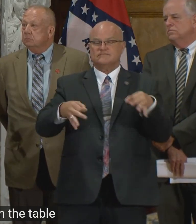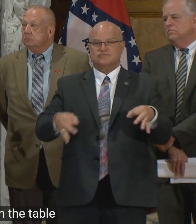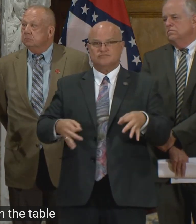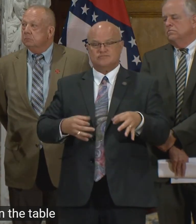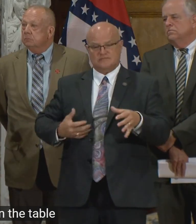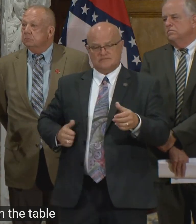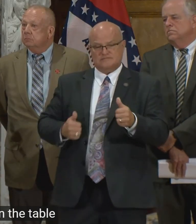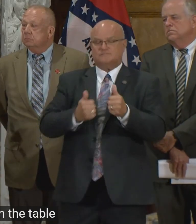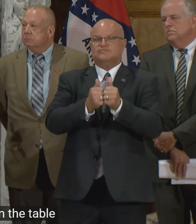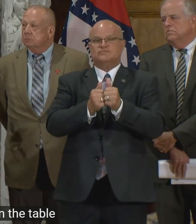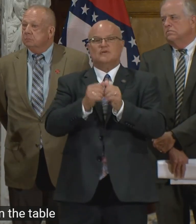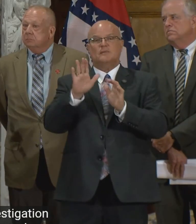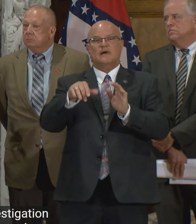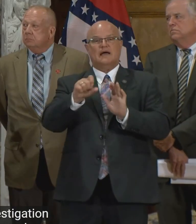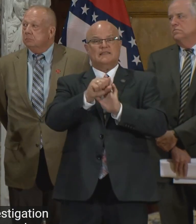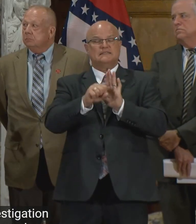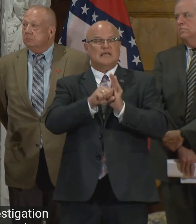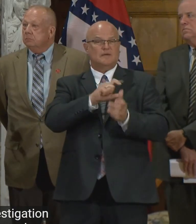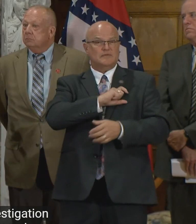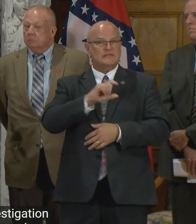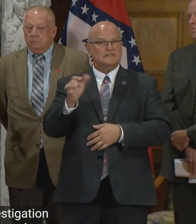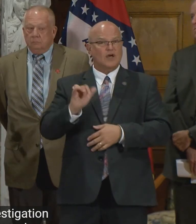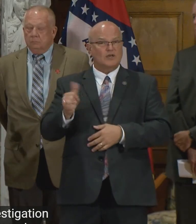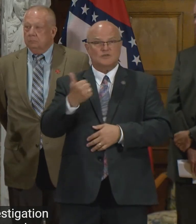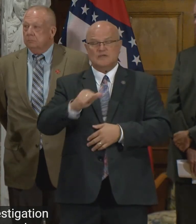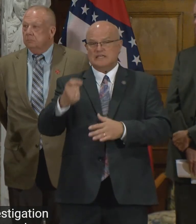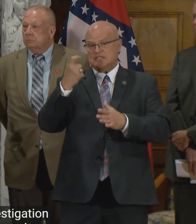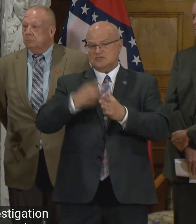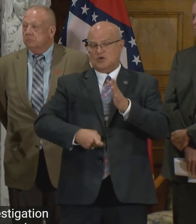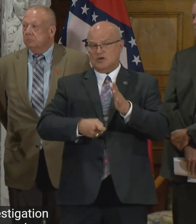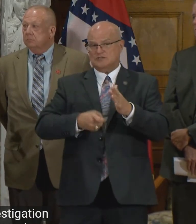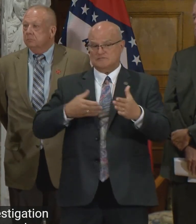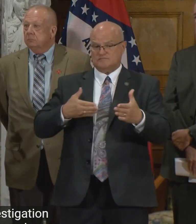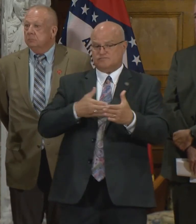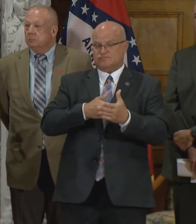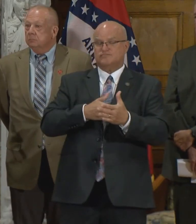investigation by the state police, but also any charging decision by the prosecuting attorney.